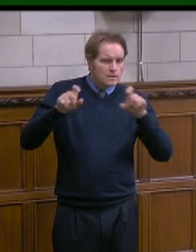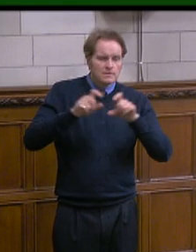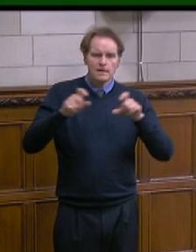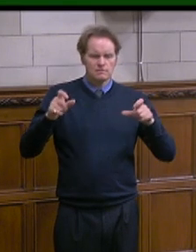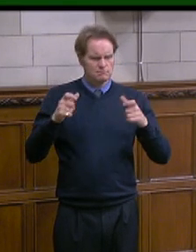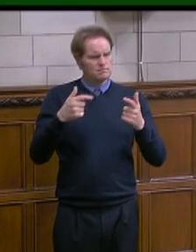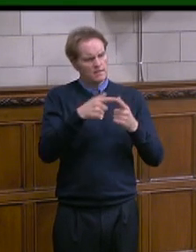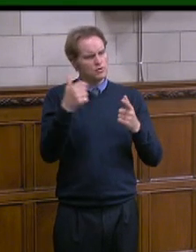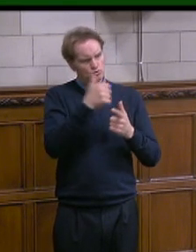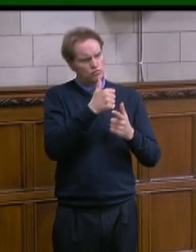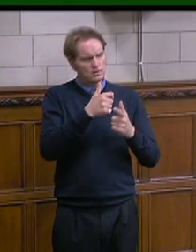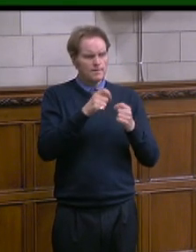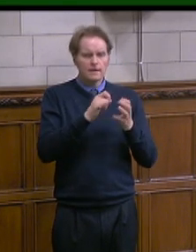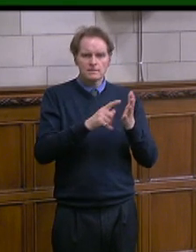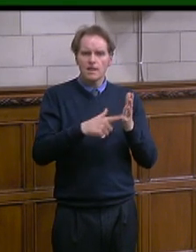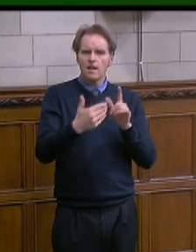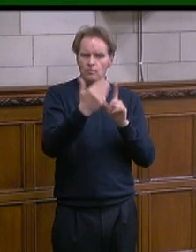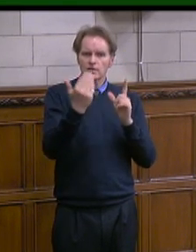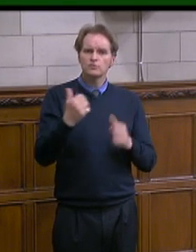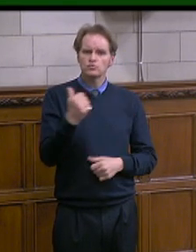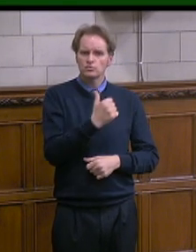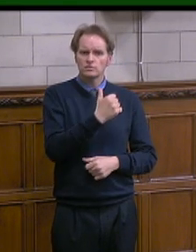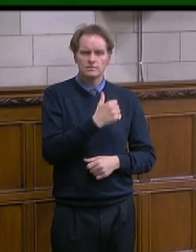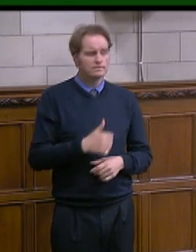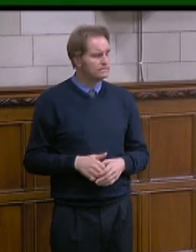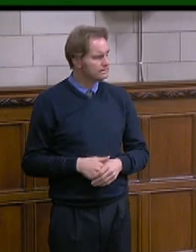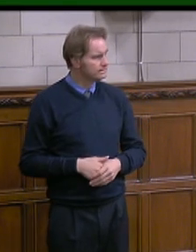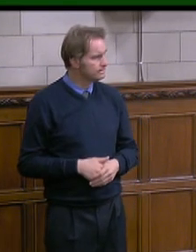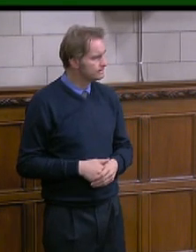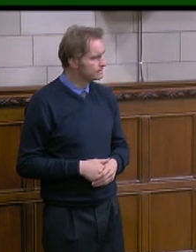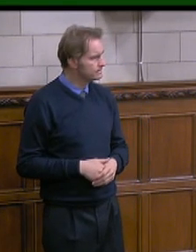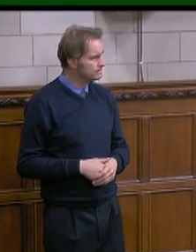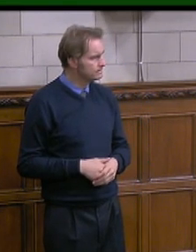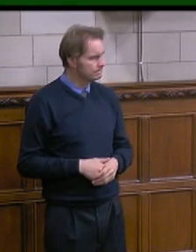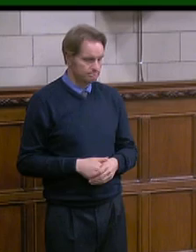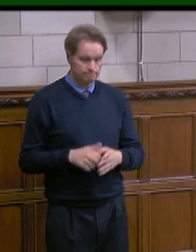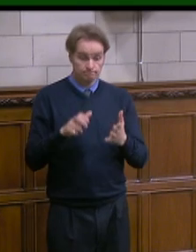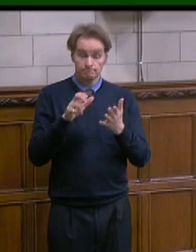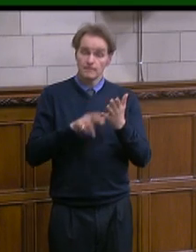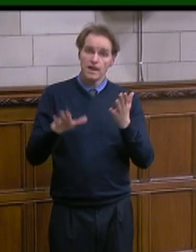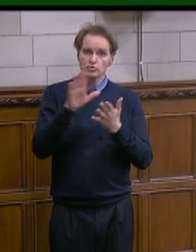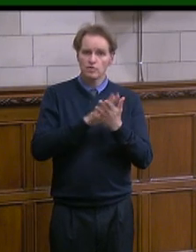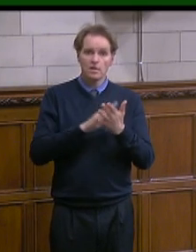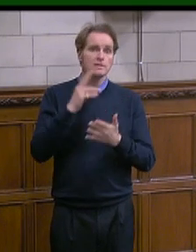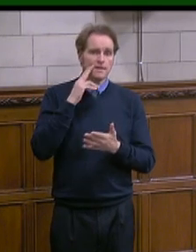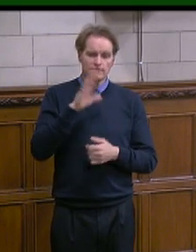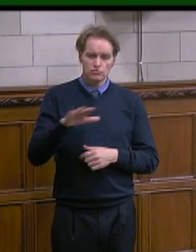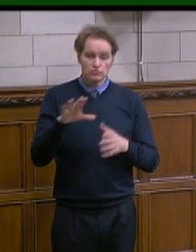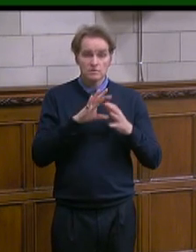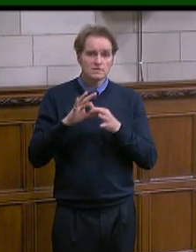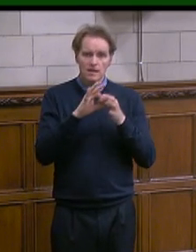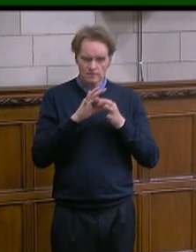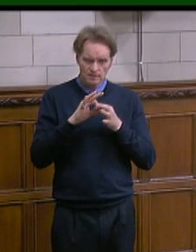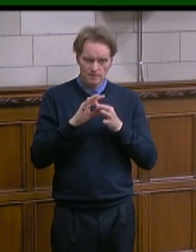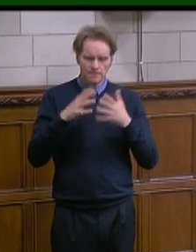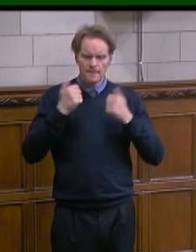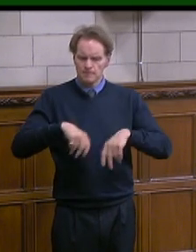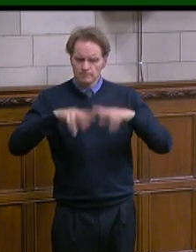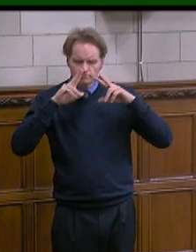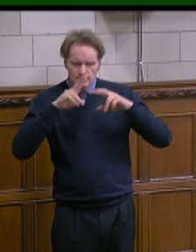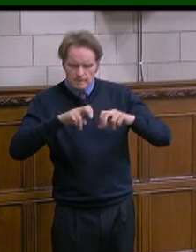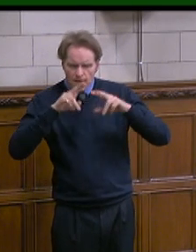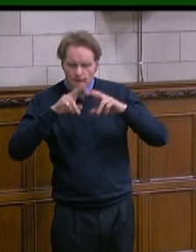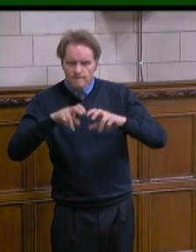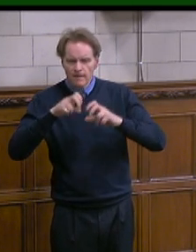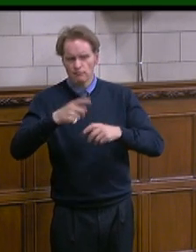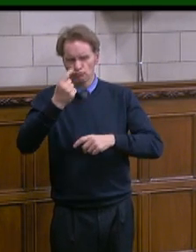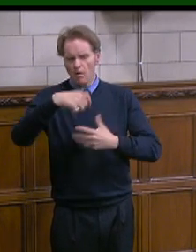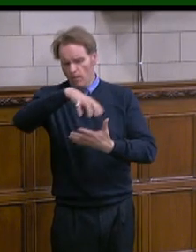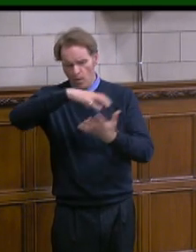The National Deaf Children’s Society carried out a comprehensive survey, which clearly